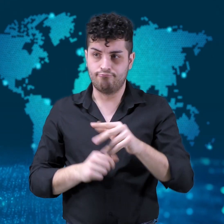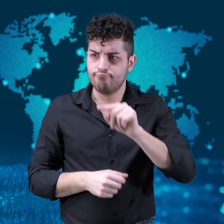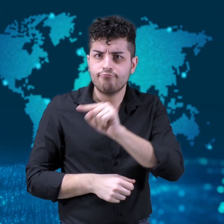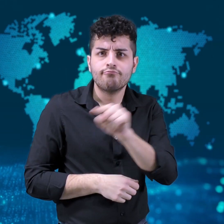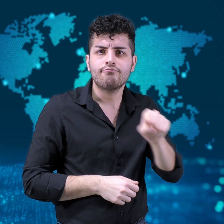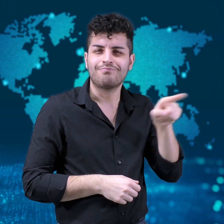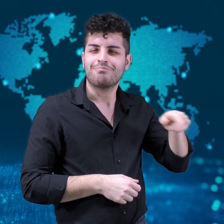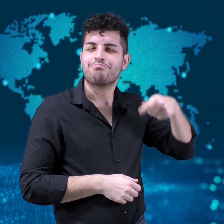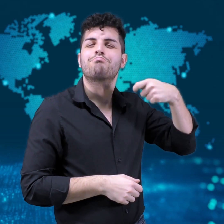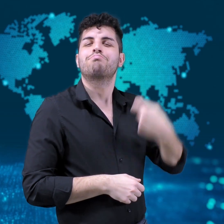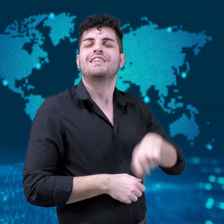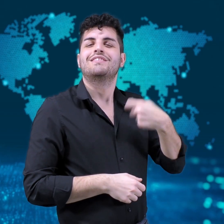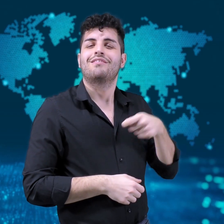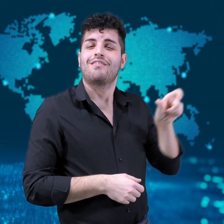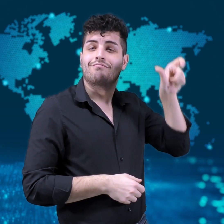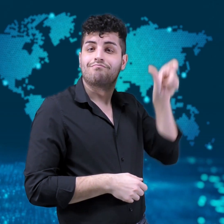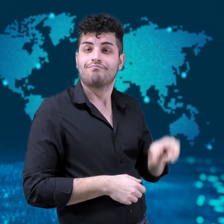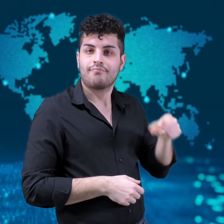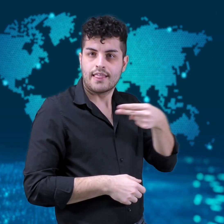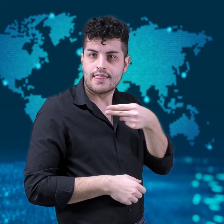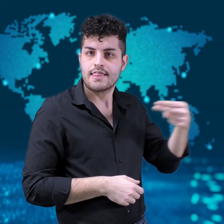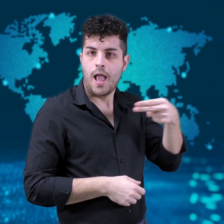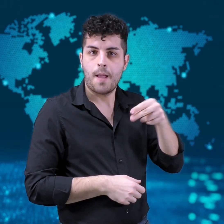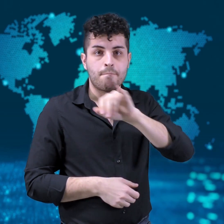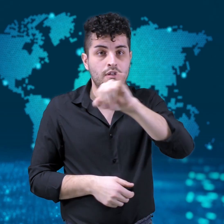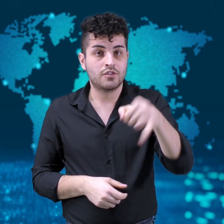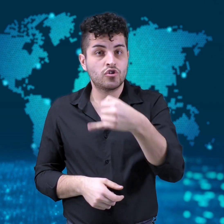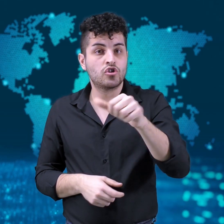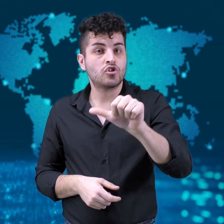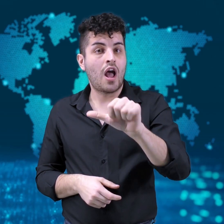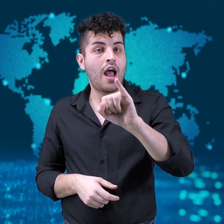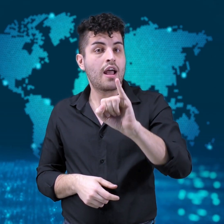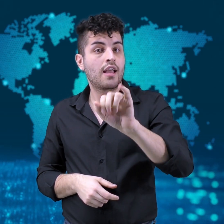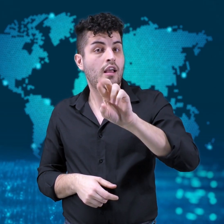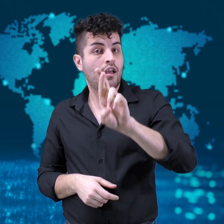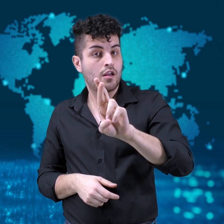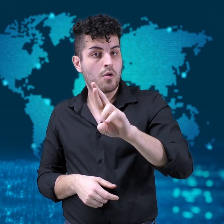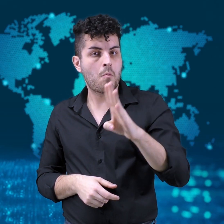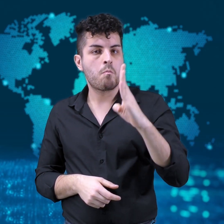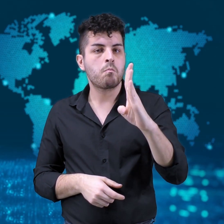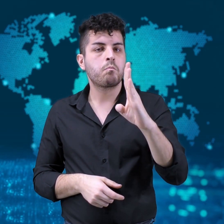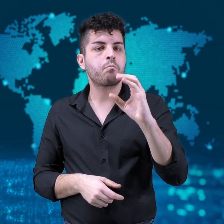by agriculture and mining activities.